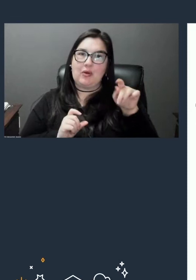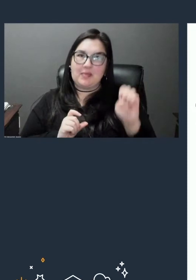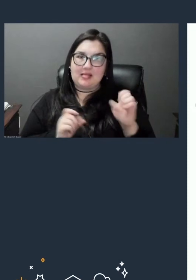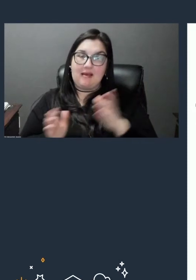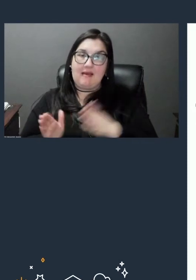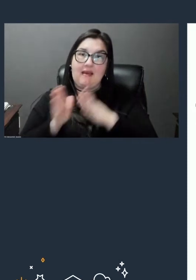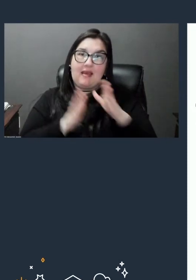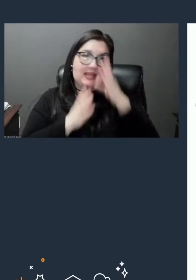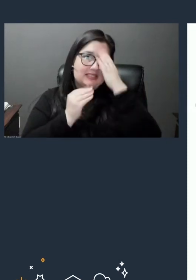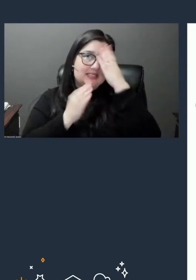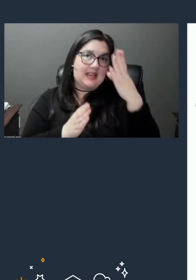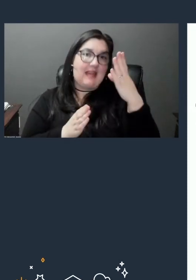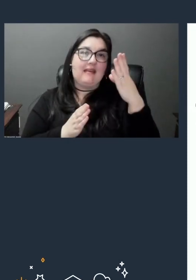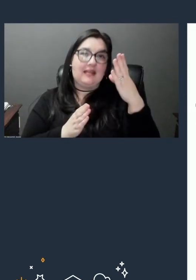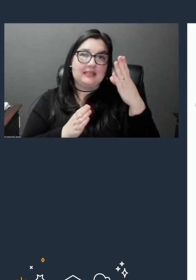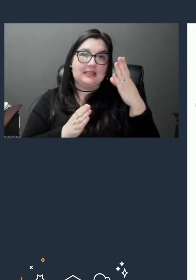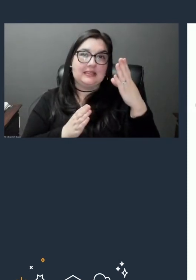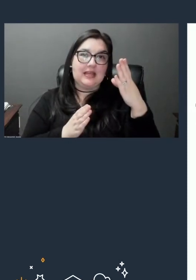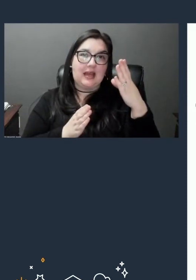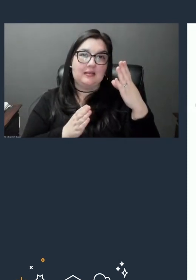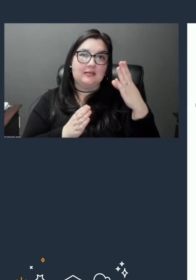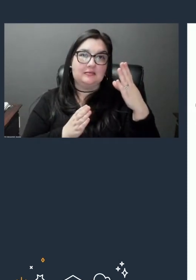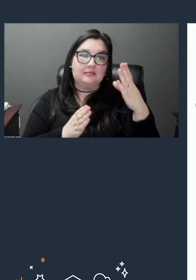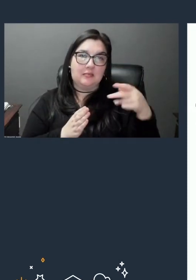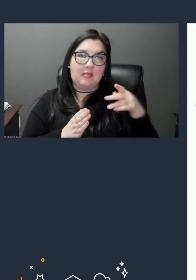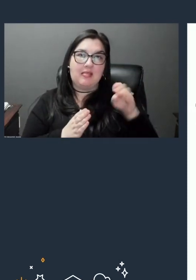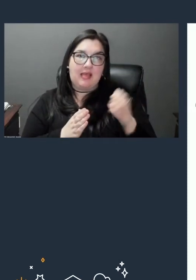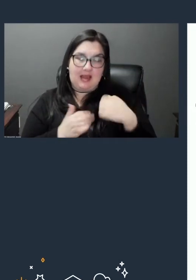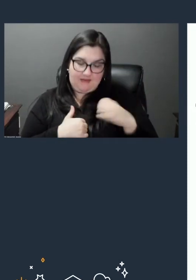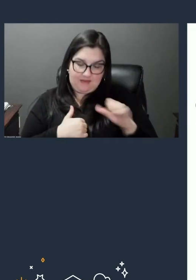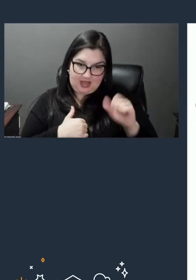we have the S3 bucket, which stores the data; supporting S3 access point,